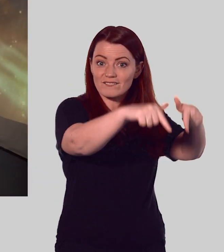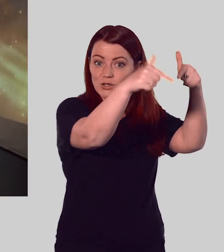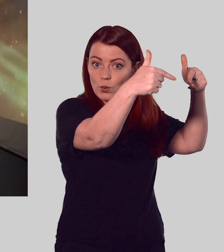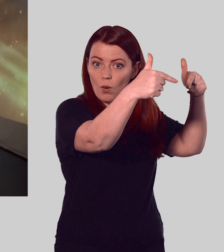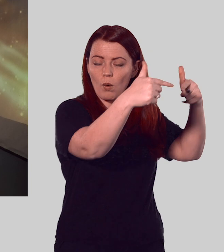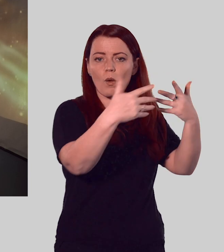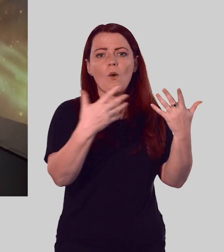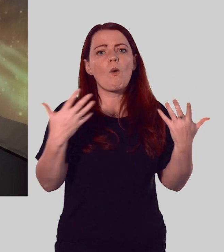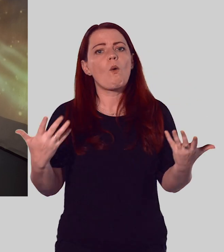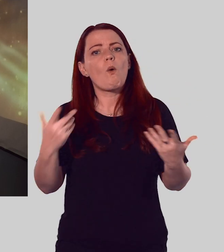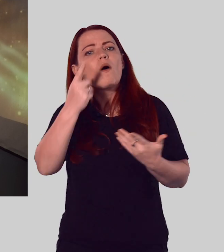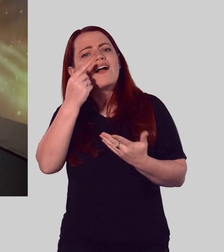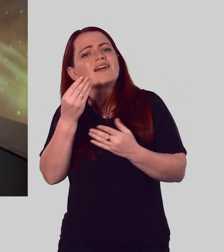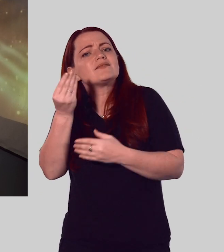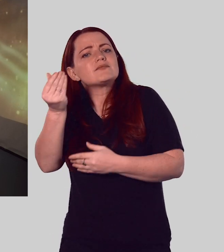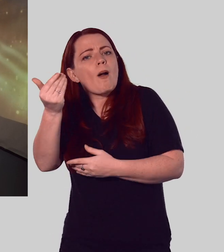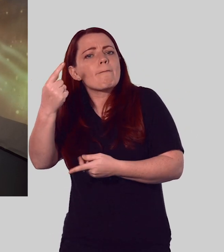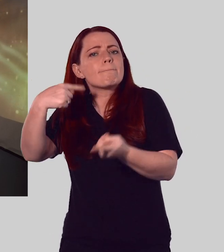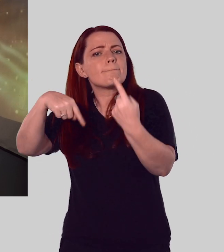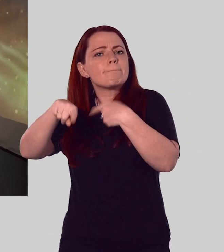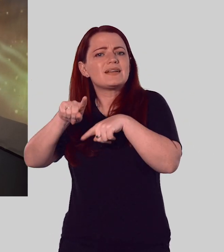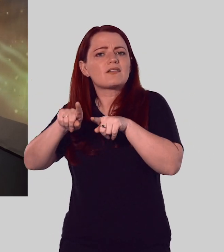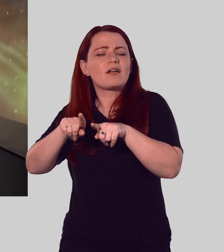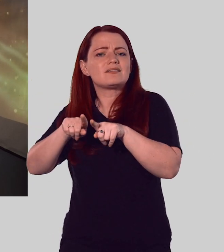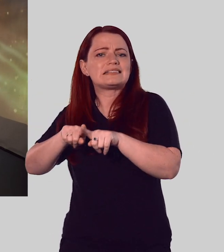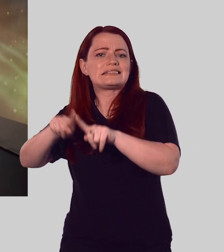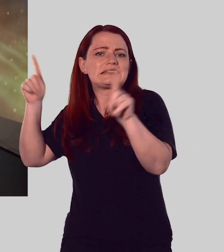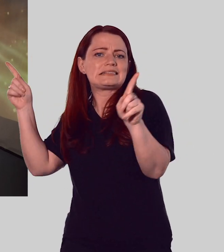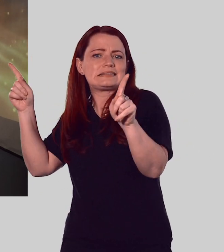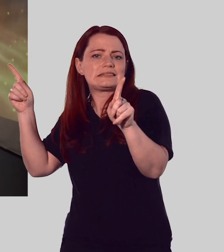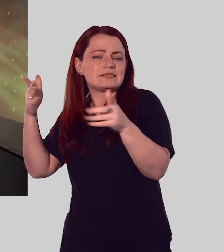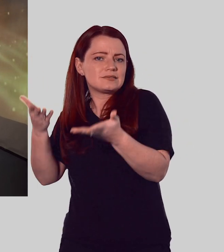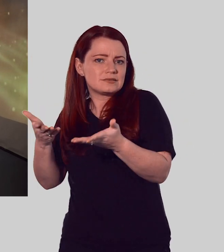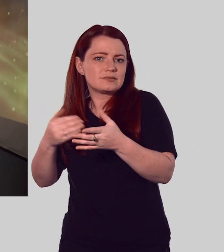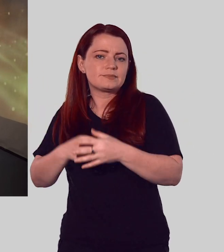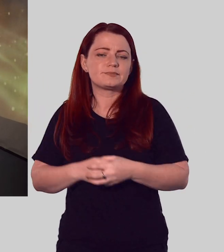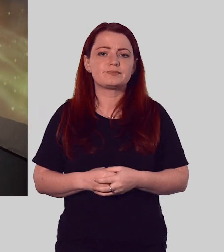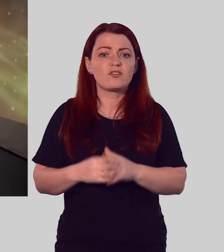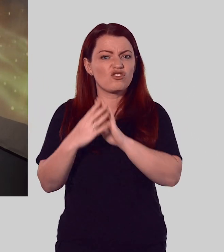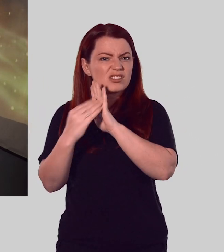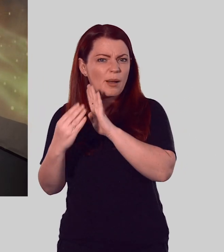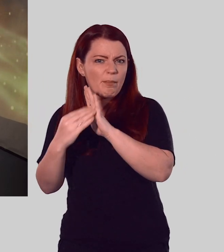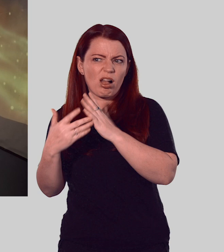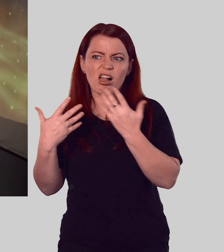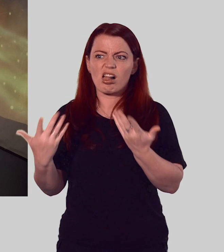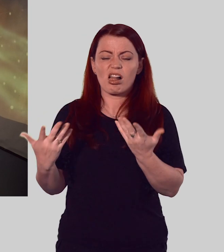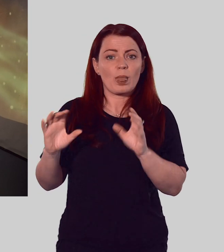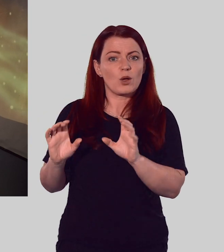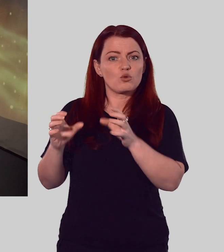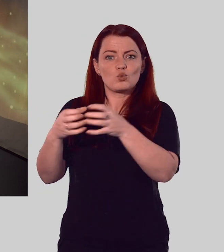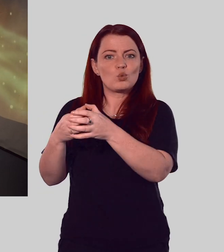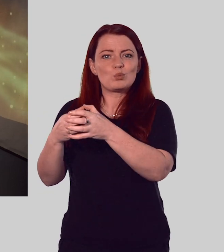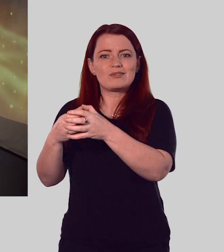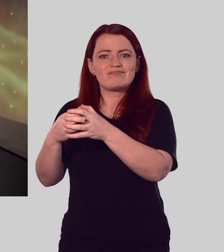or can some elements of the project be done asynchronously for example when the group is not together.